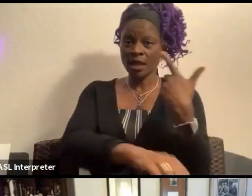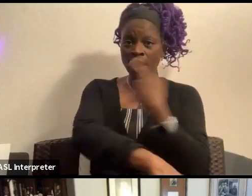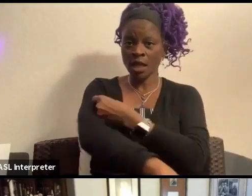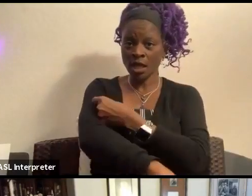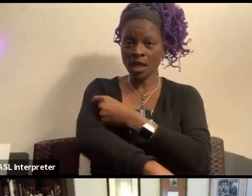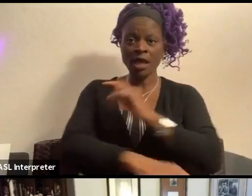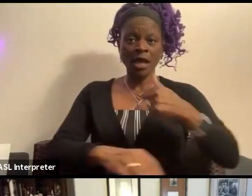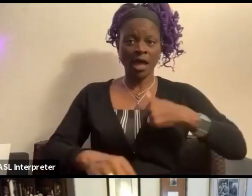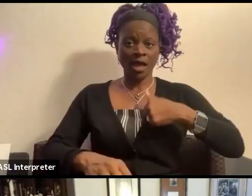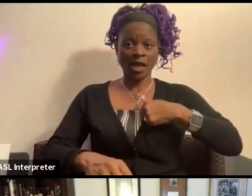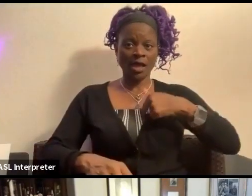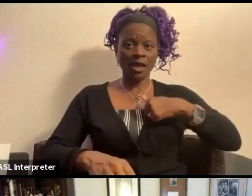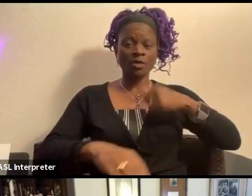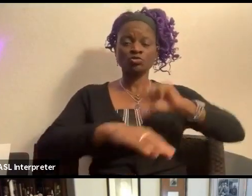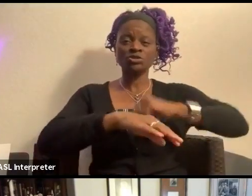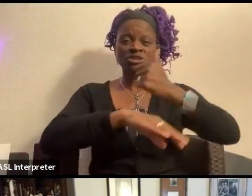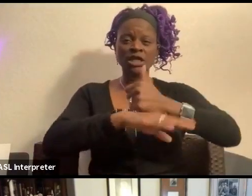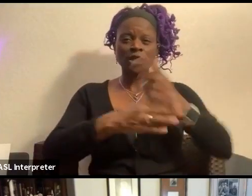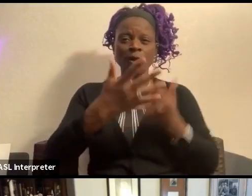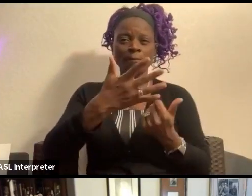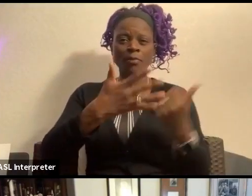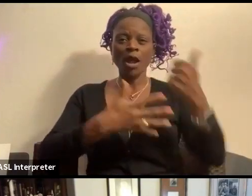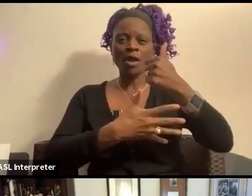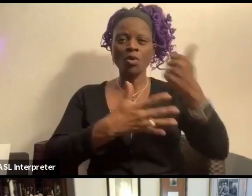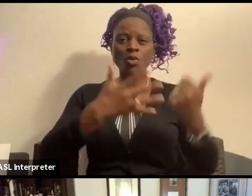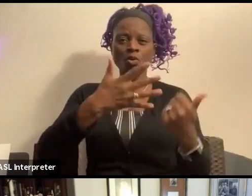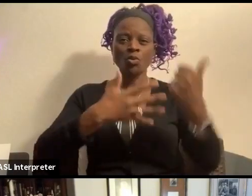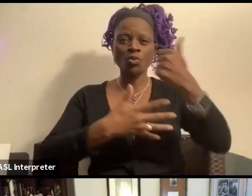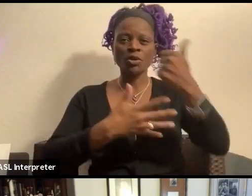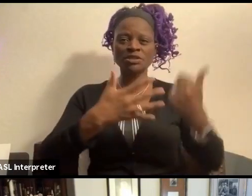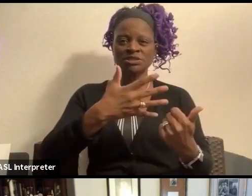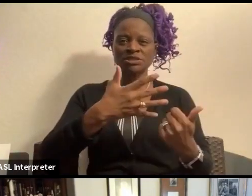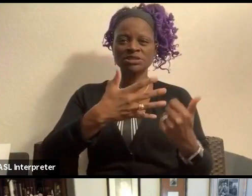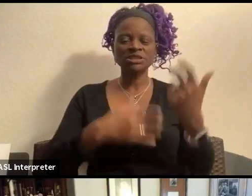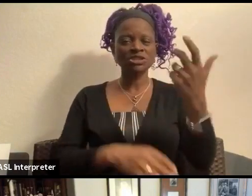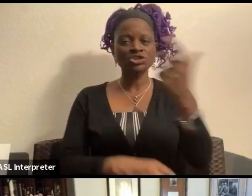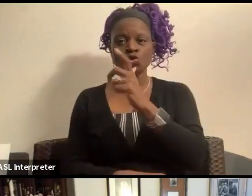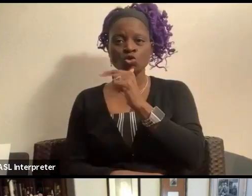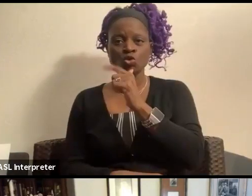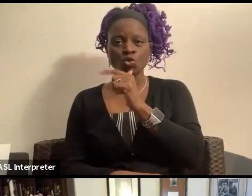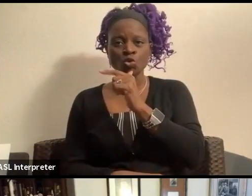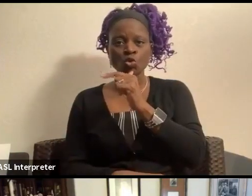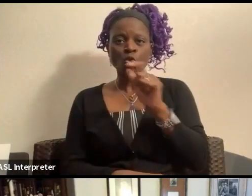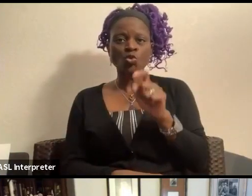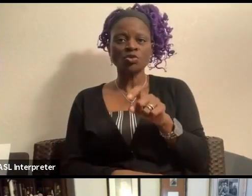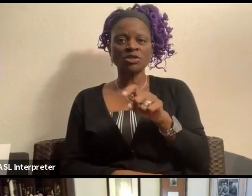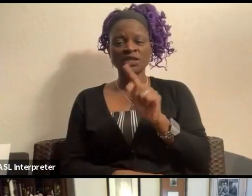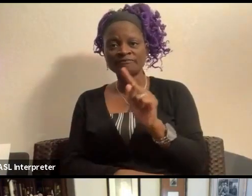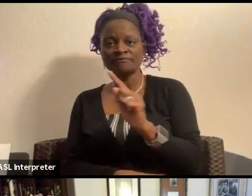establish those cohorts of staff members, that we would get vaccinated first.